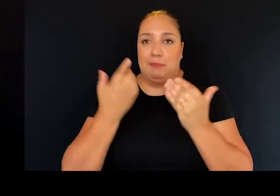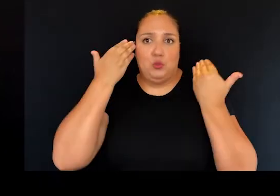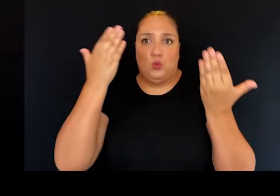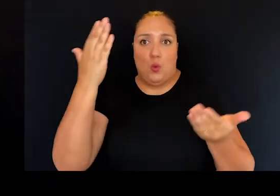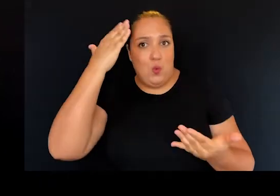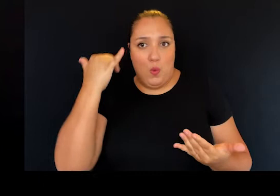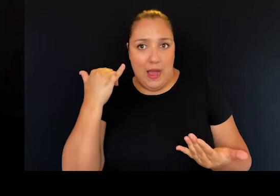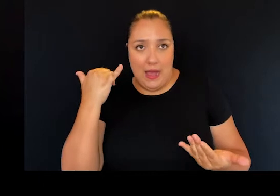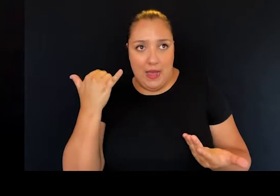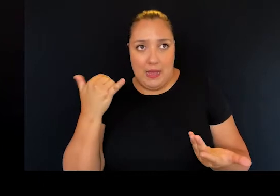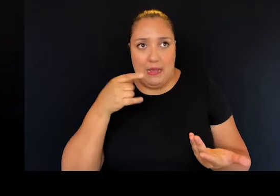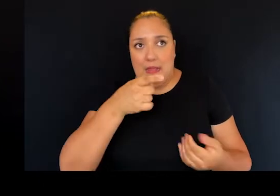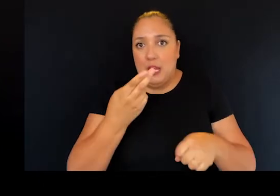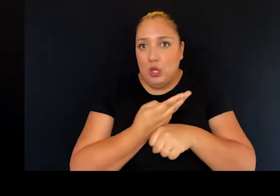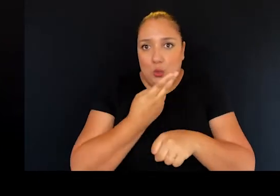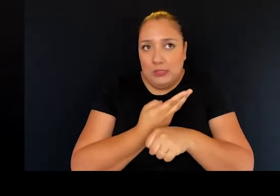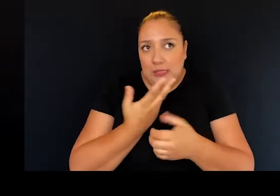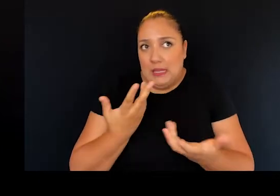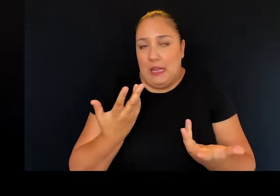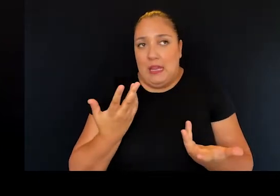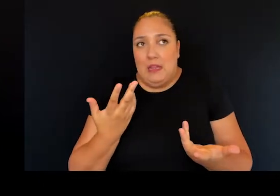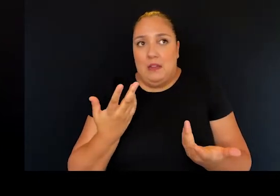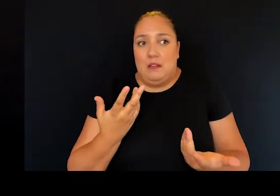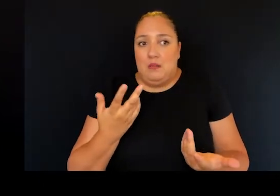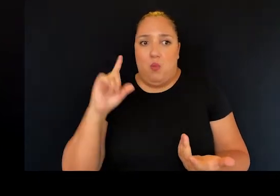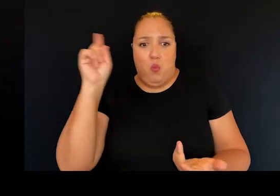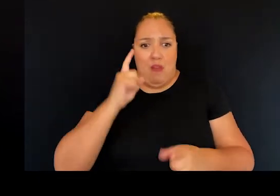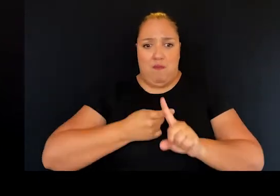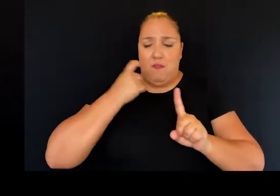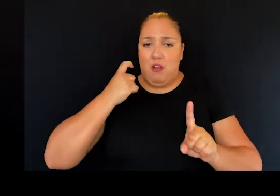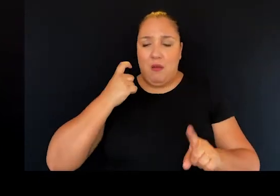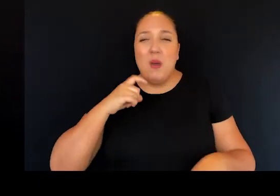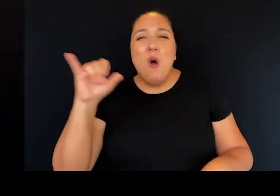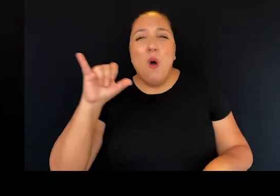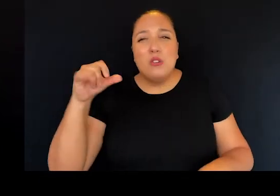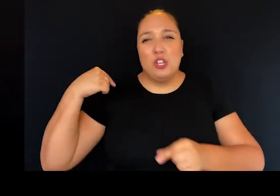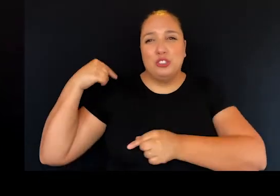And generationally, I do think, when we talk about people in our lives or in our families who are older,